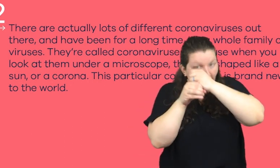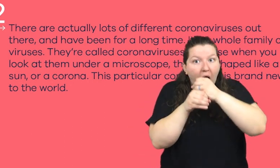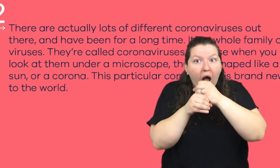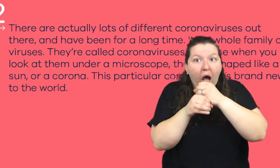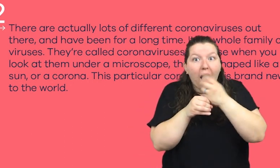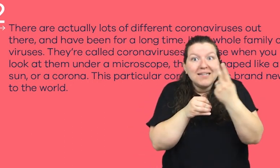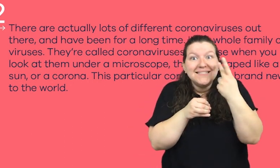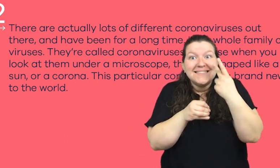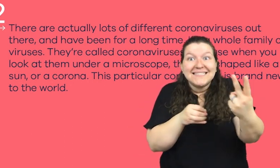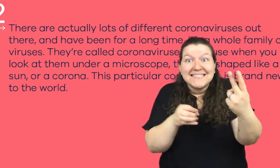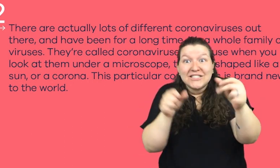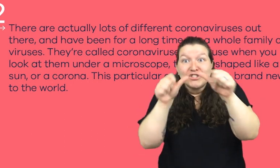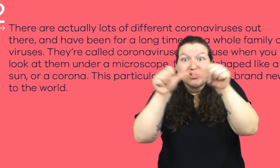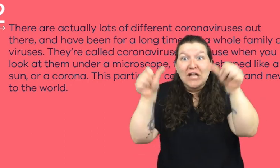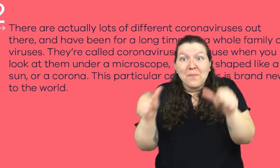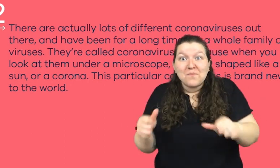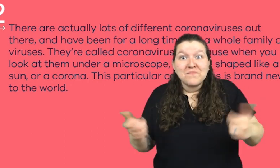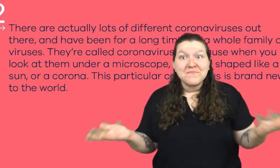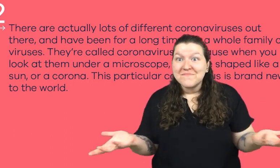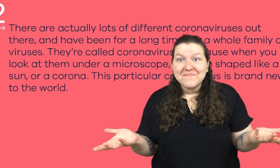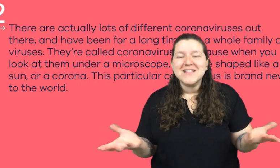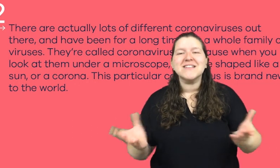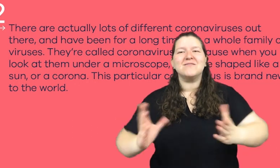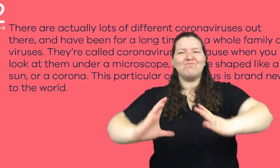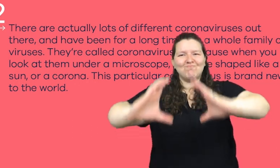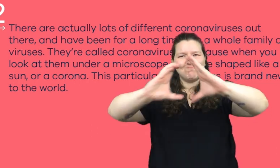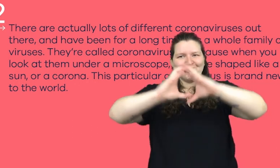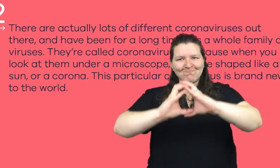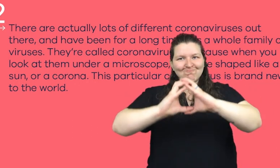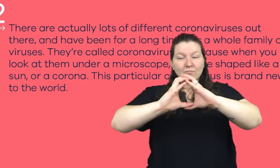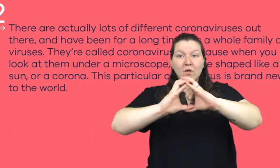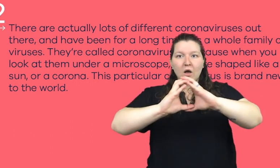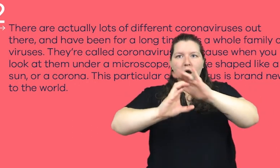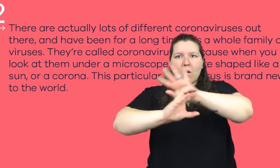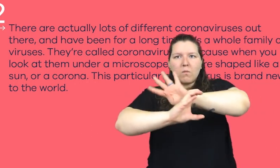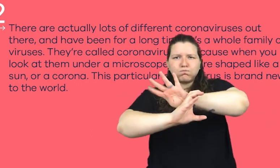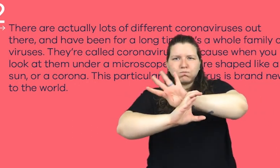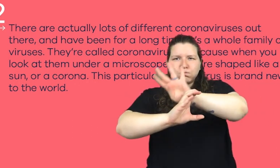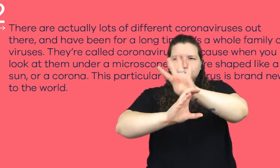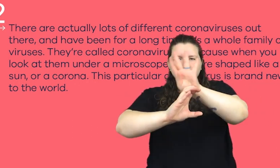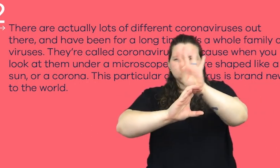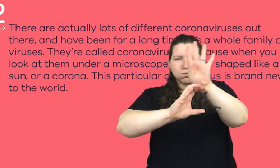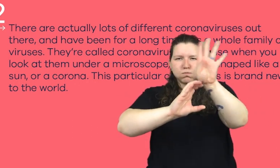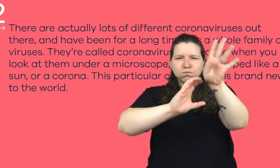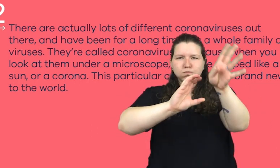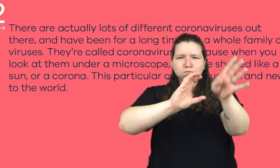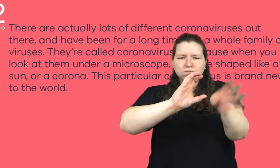They're called coronavirus because when you look at them under a microscope,